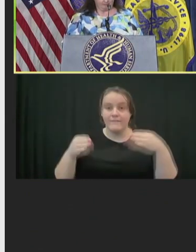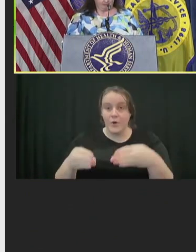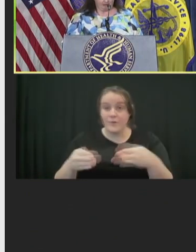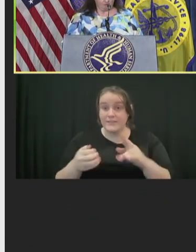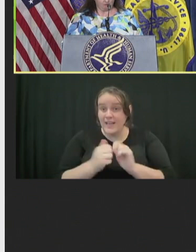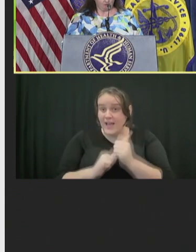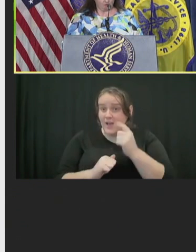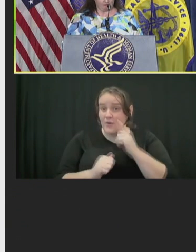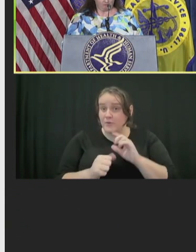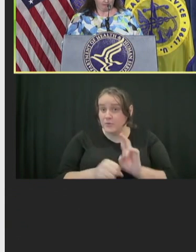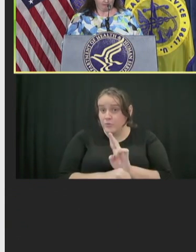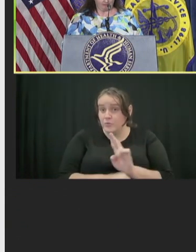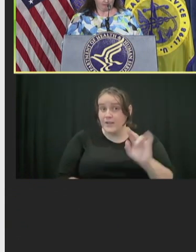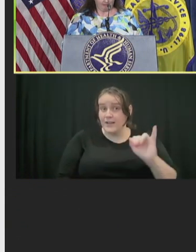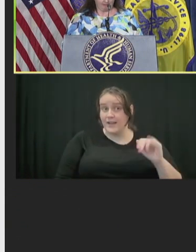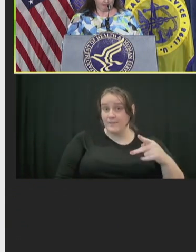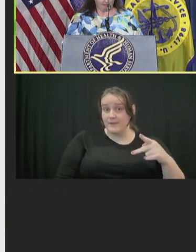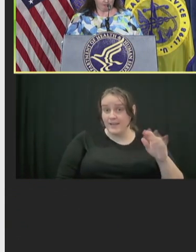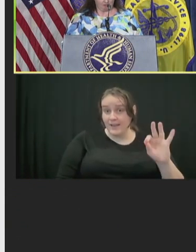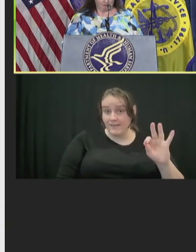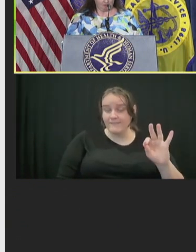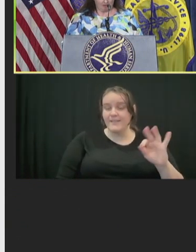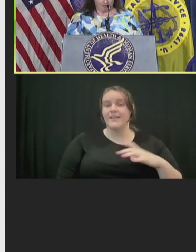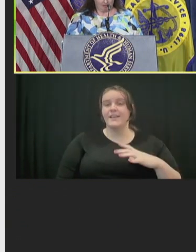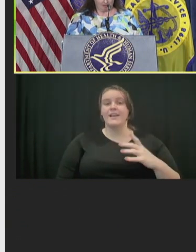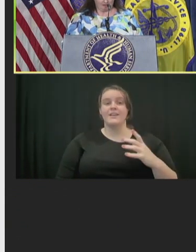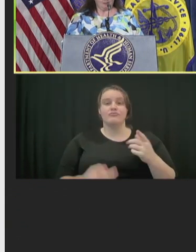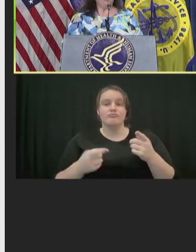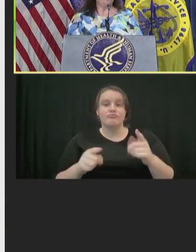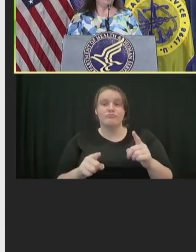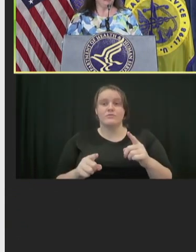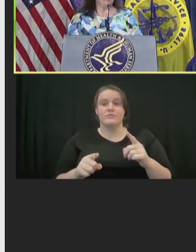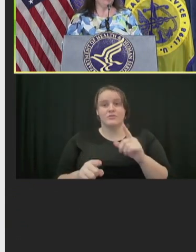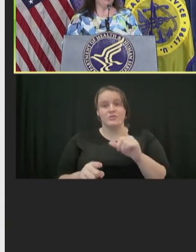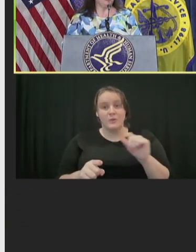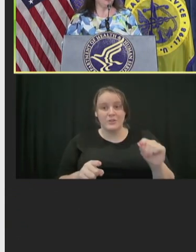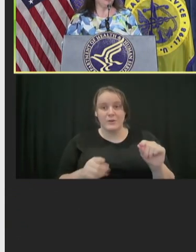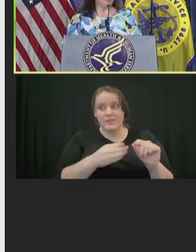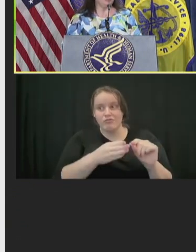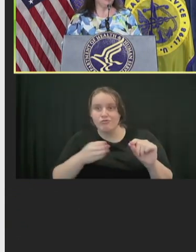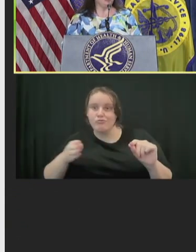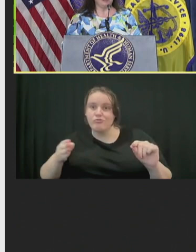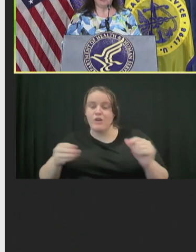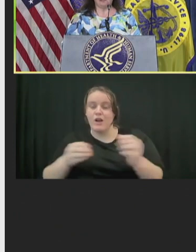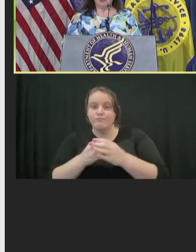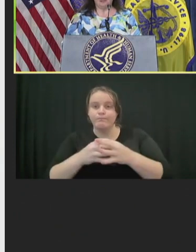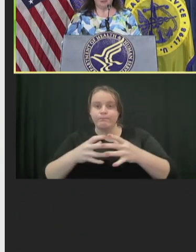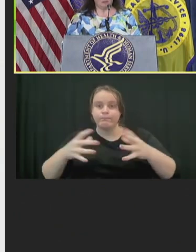And over COVID, we expanded it to a lot more money. So, originally it was 25 million over